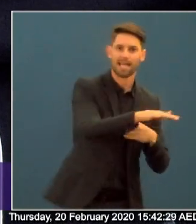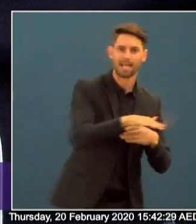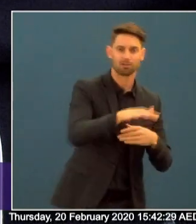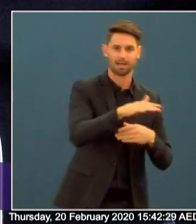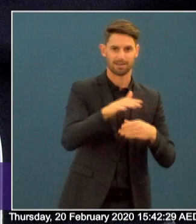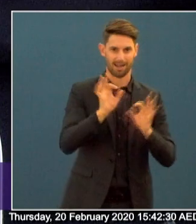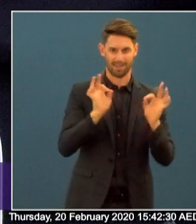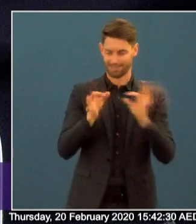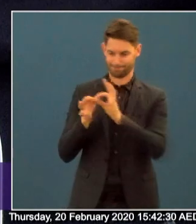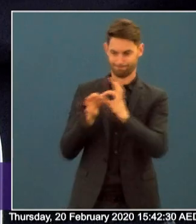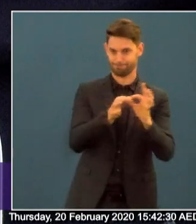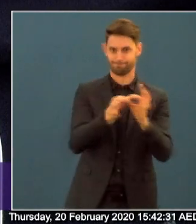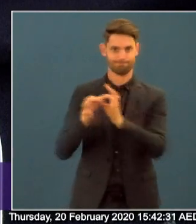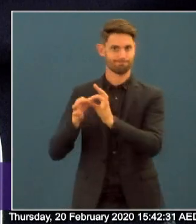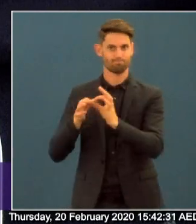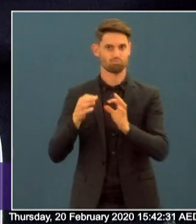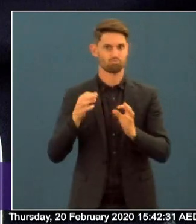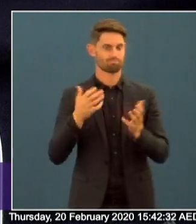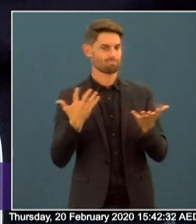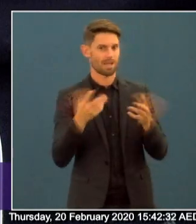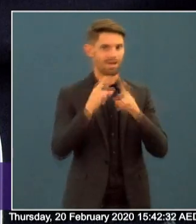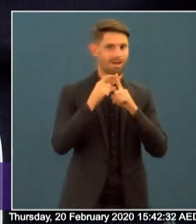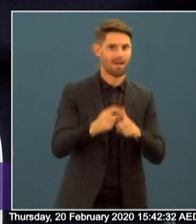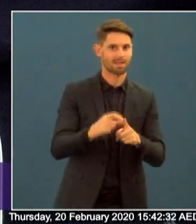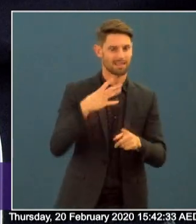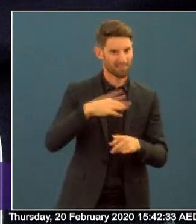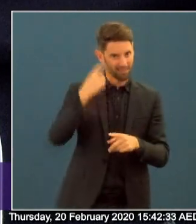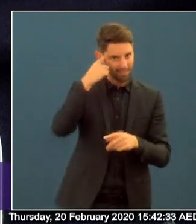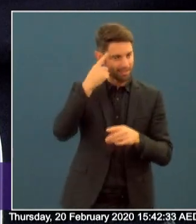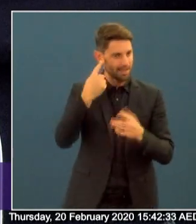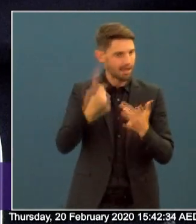are more about market-driven individual business models